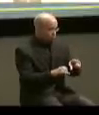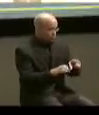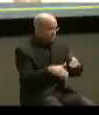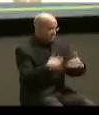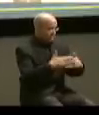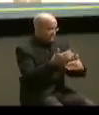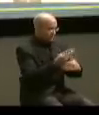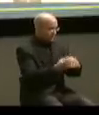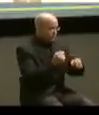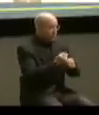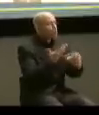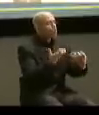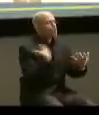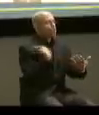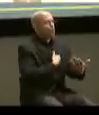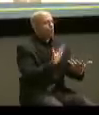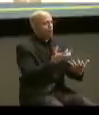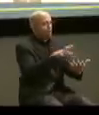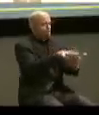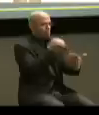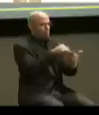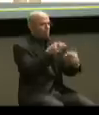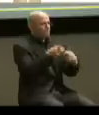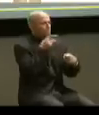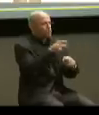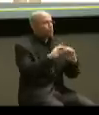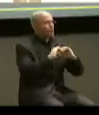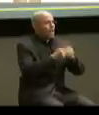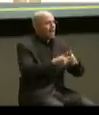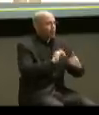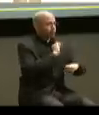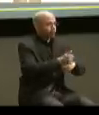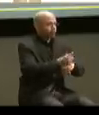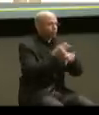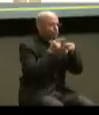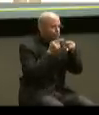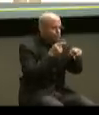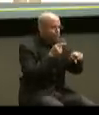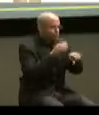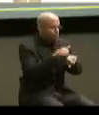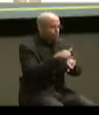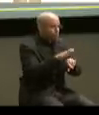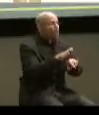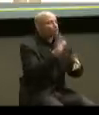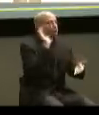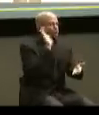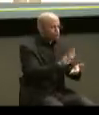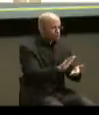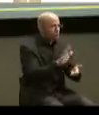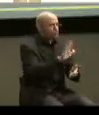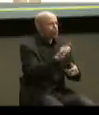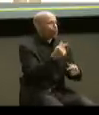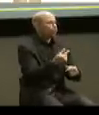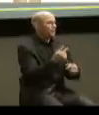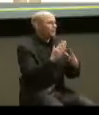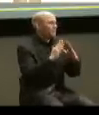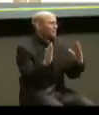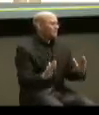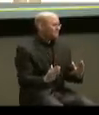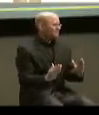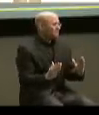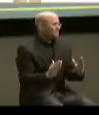NEGOTIATION FEW YEARS, WE WANT TO LEARN FROM YOU AS TO HOW WE